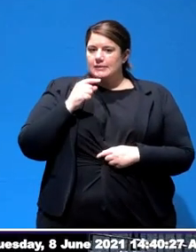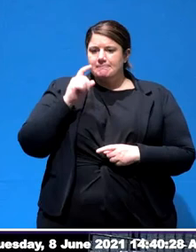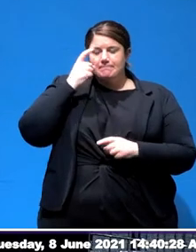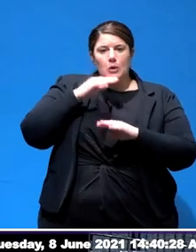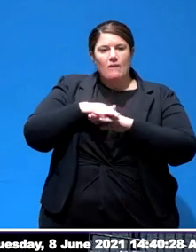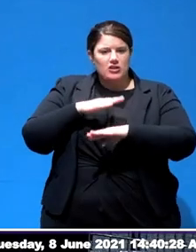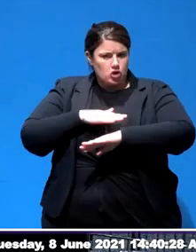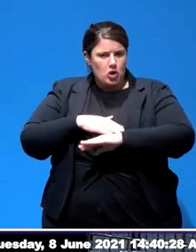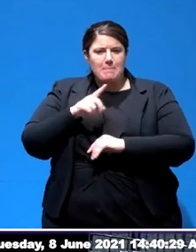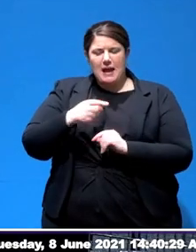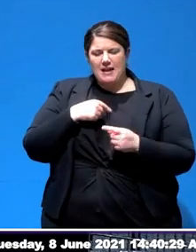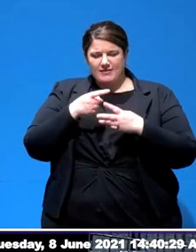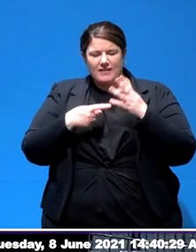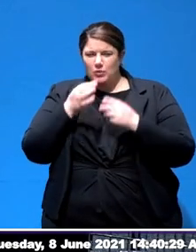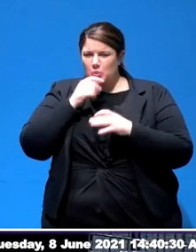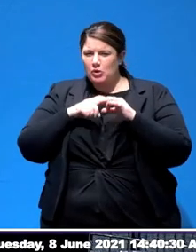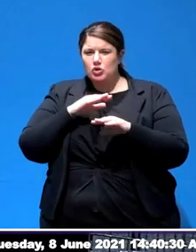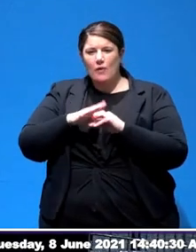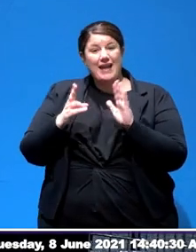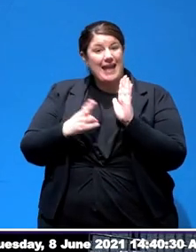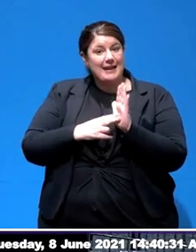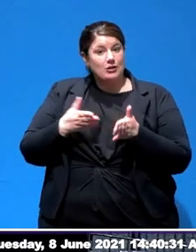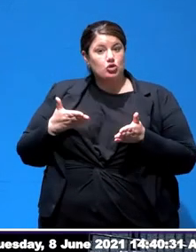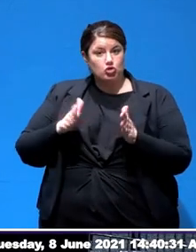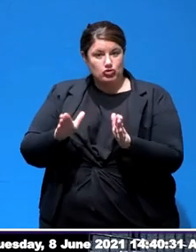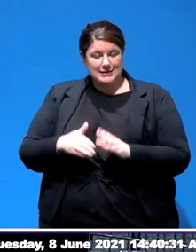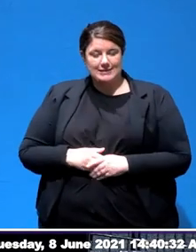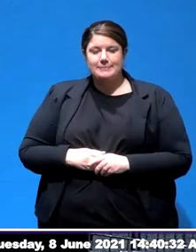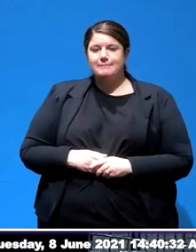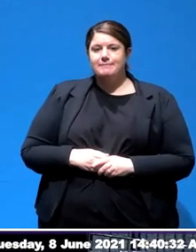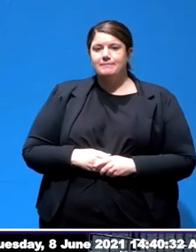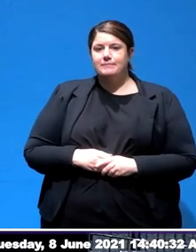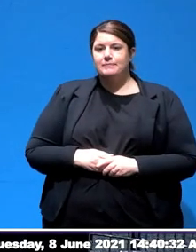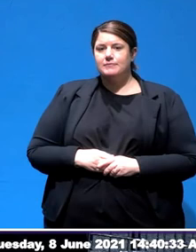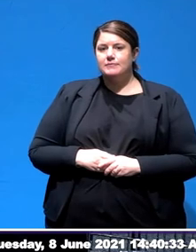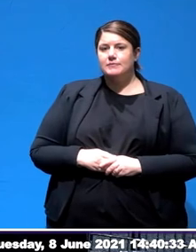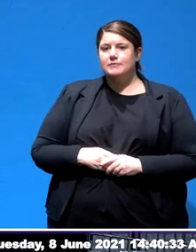Firstly, the disability support workers, the floating supervisors, the Team